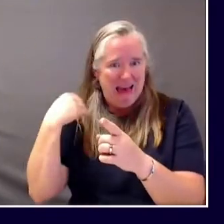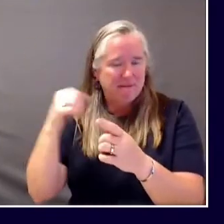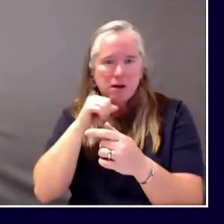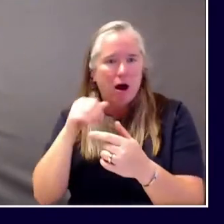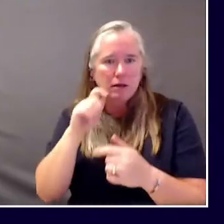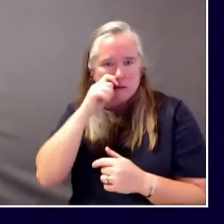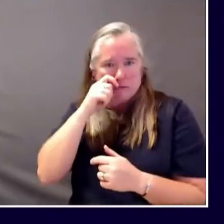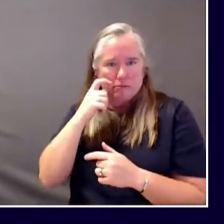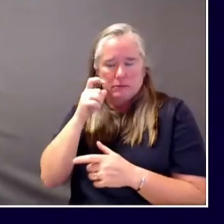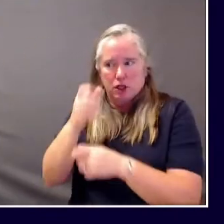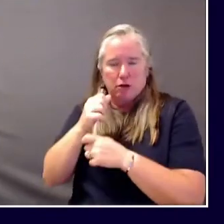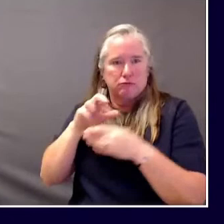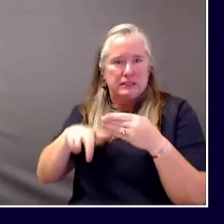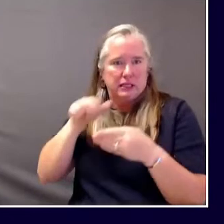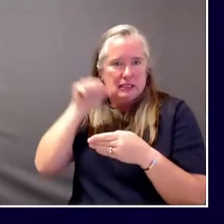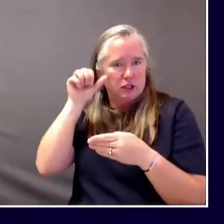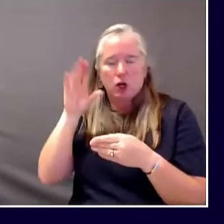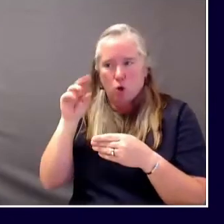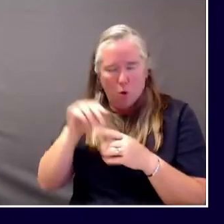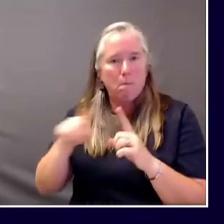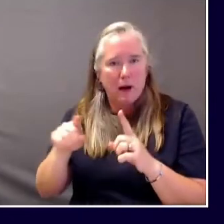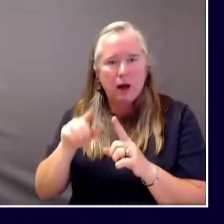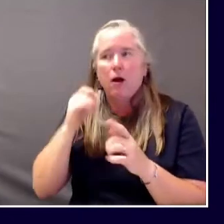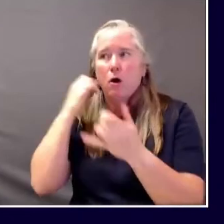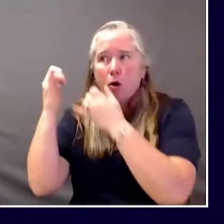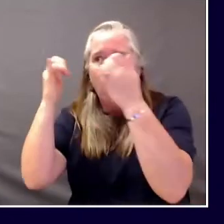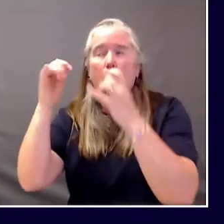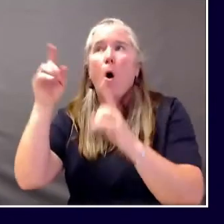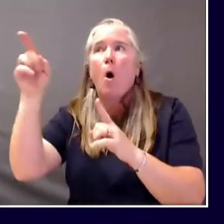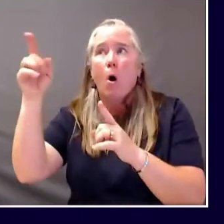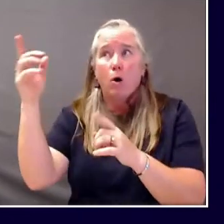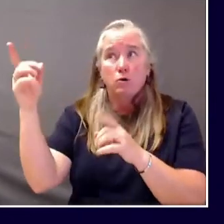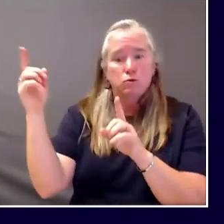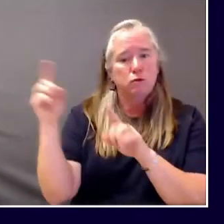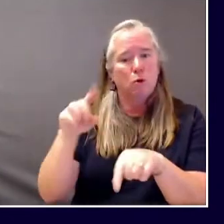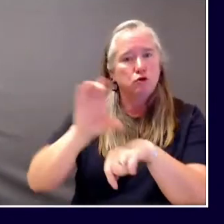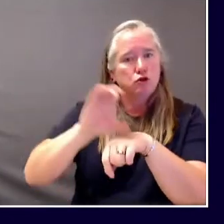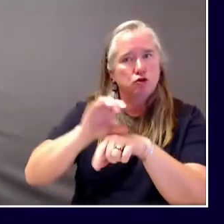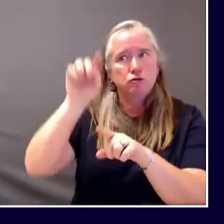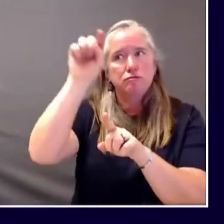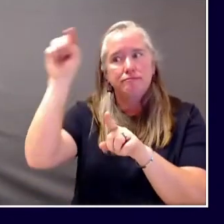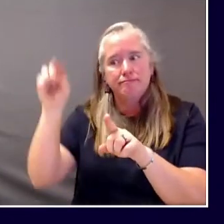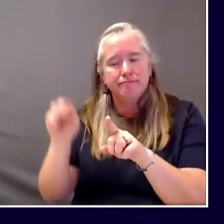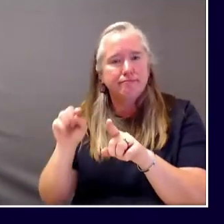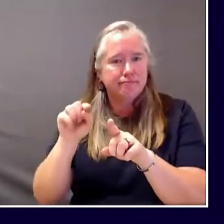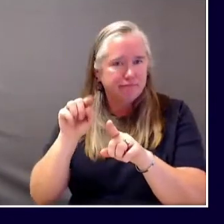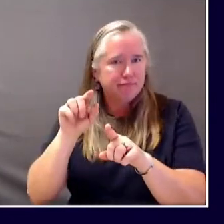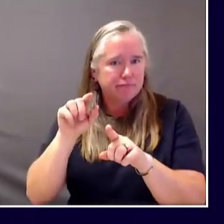overall of those twenty seven